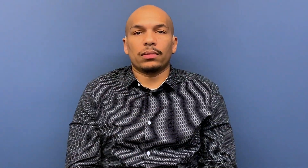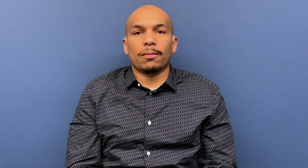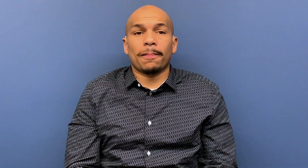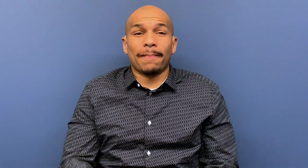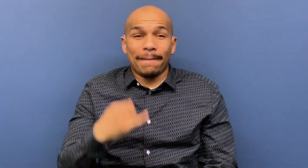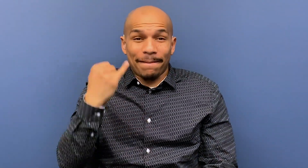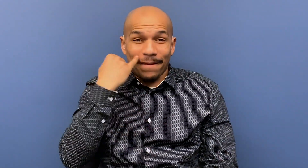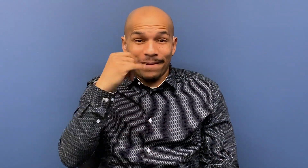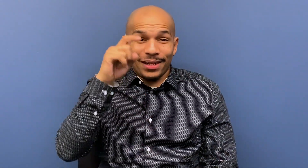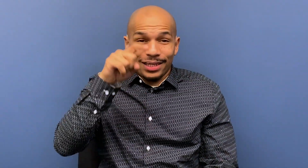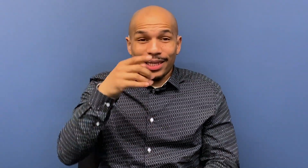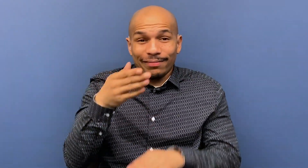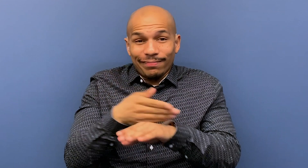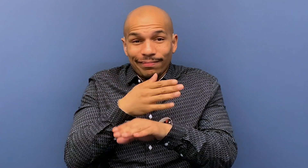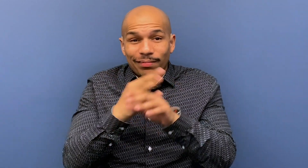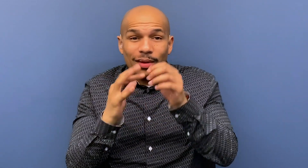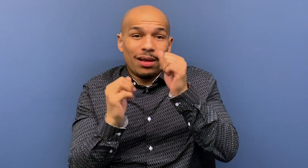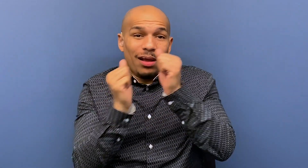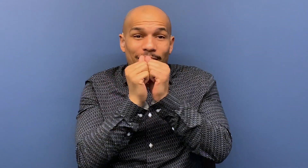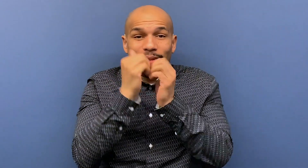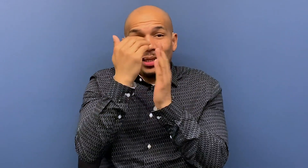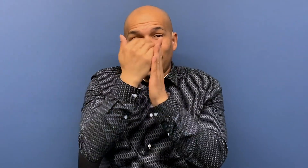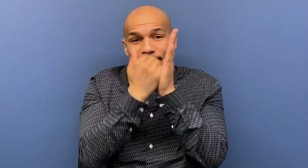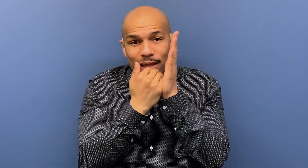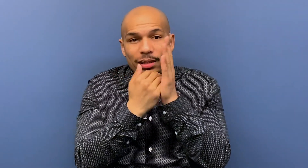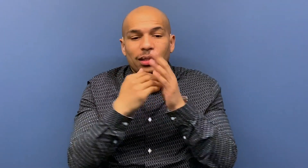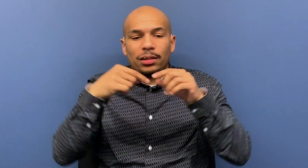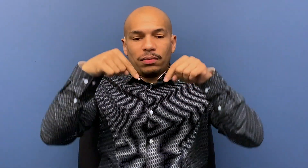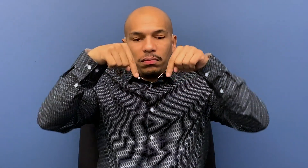For an updated list of affected areas you can visit